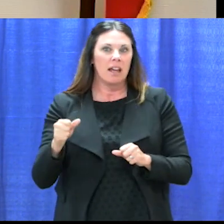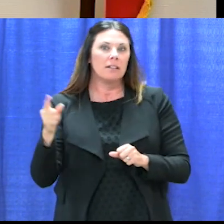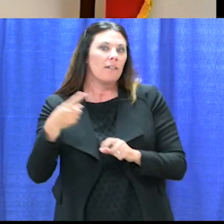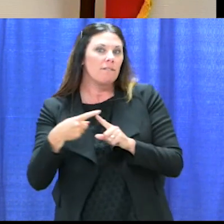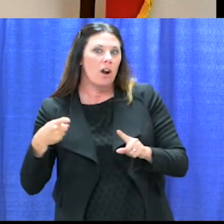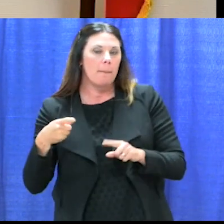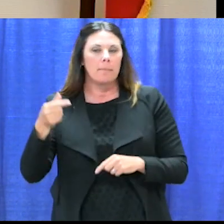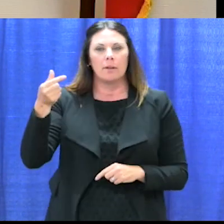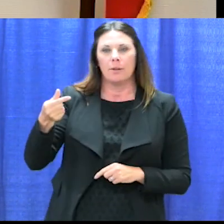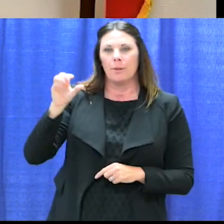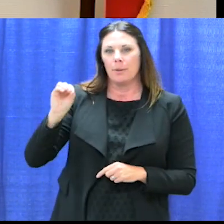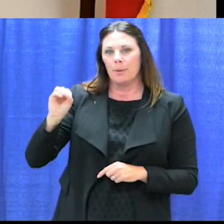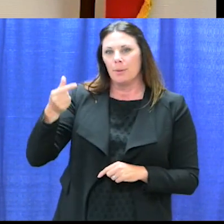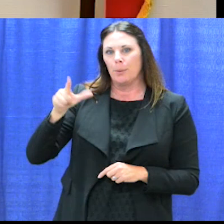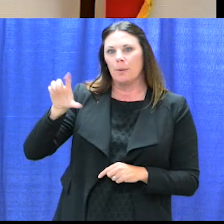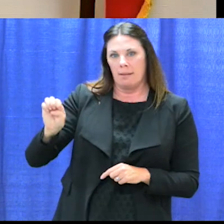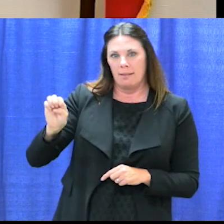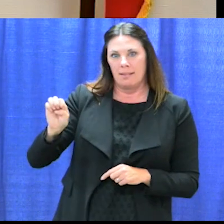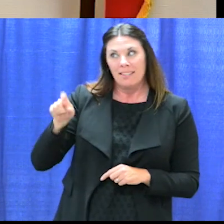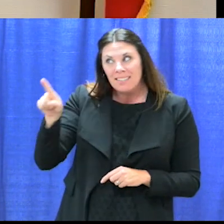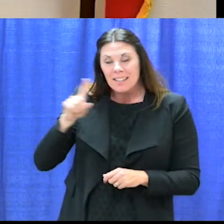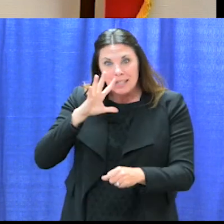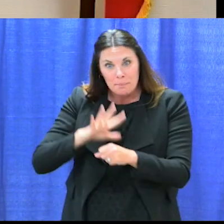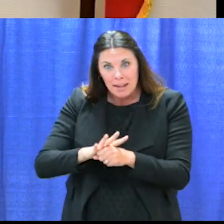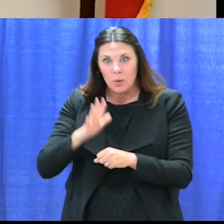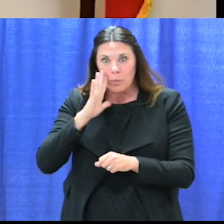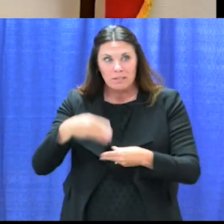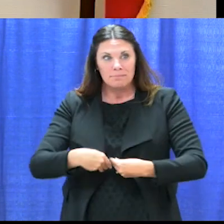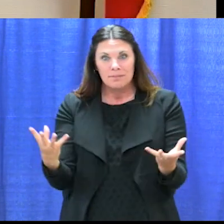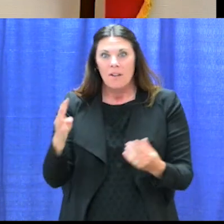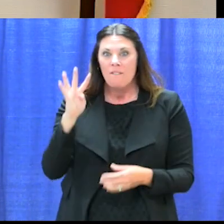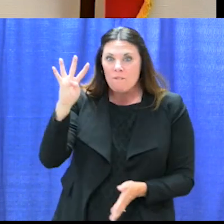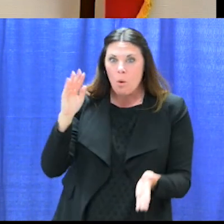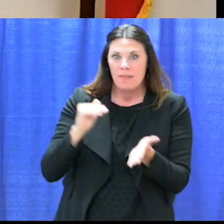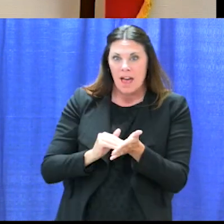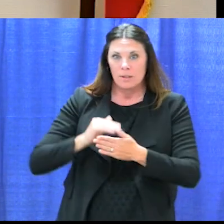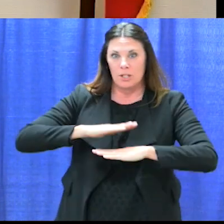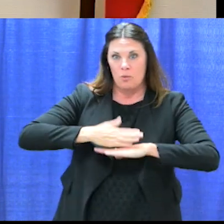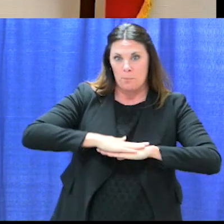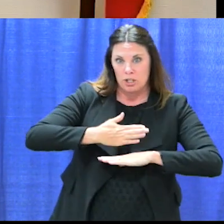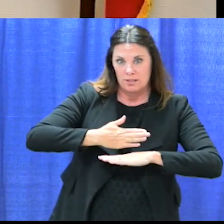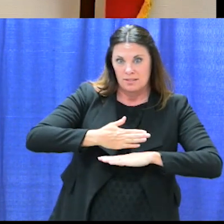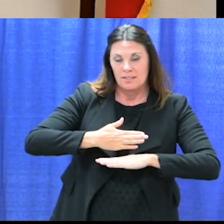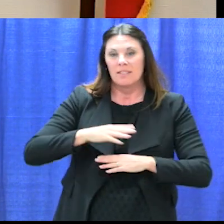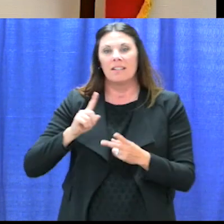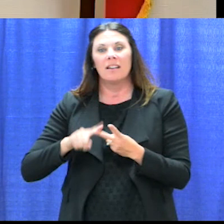We thank you for the commitment of 4,000 Chromebooks and 100,000 hot spots.